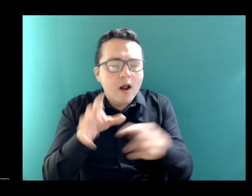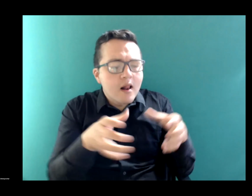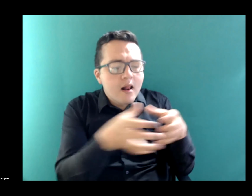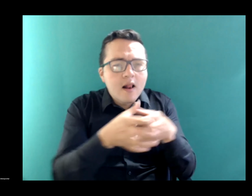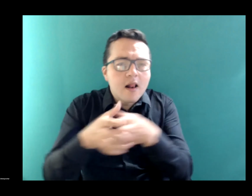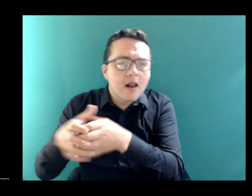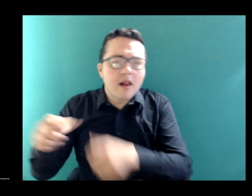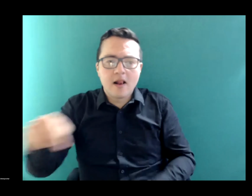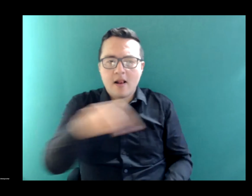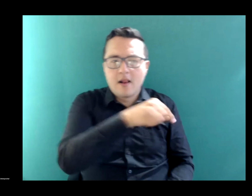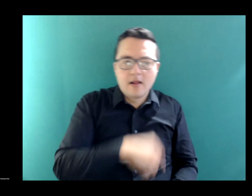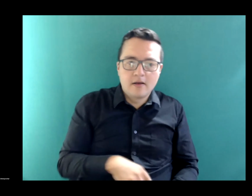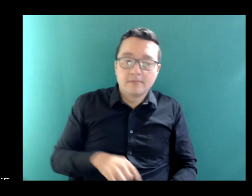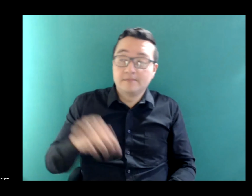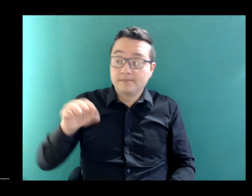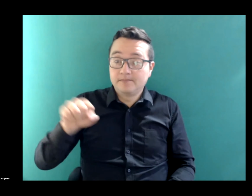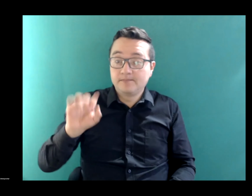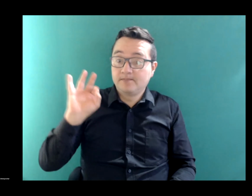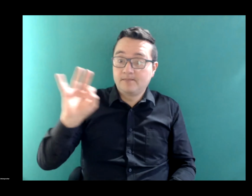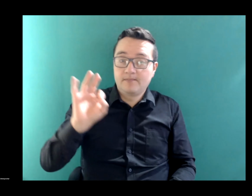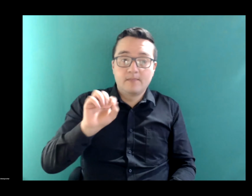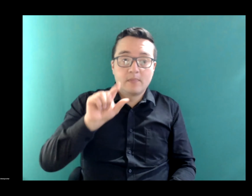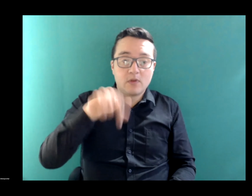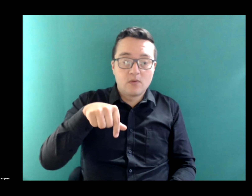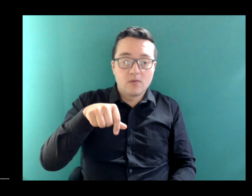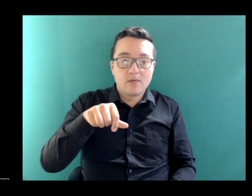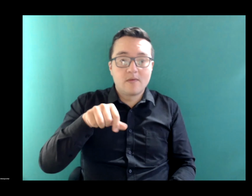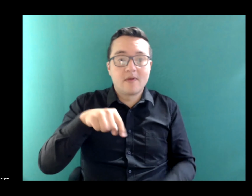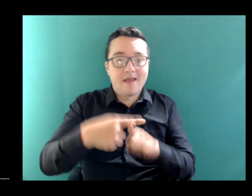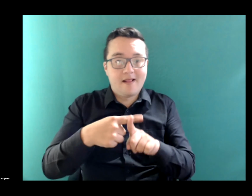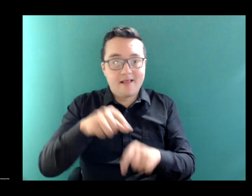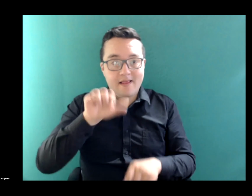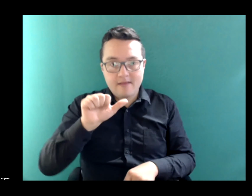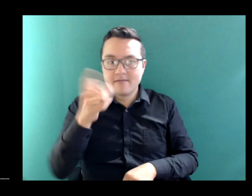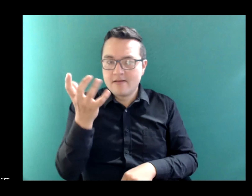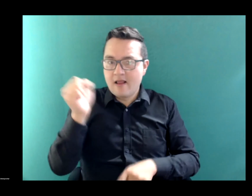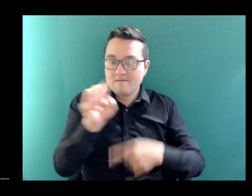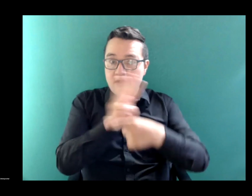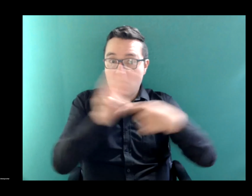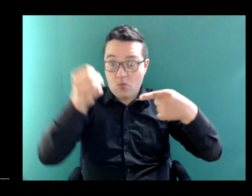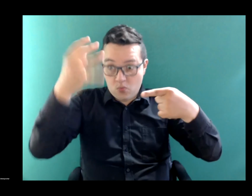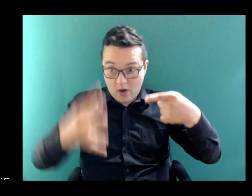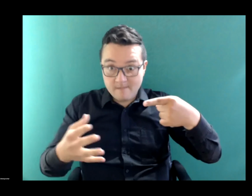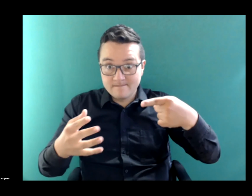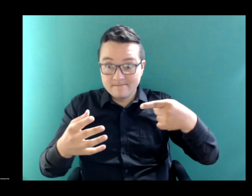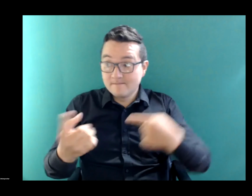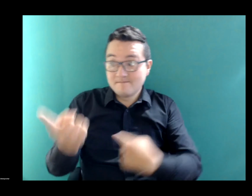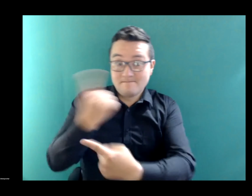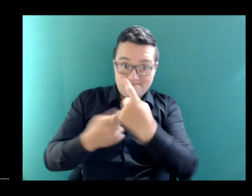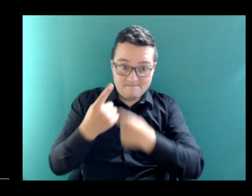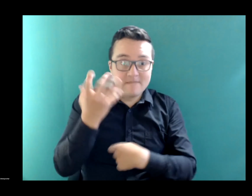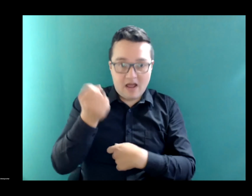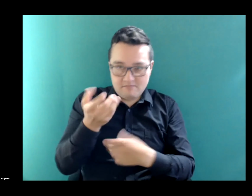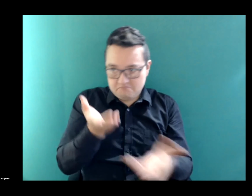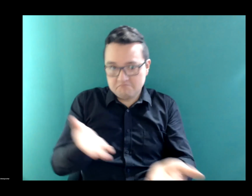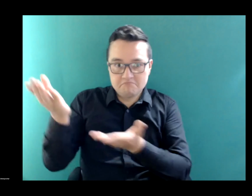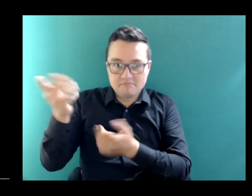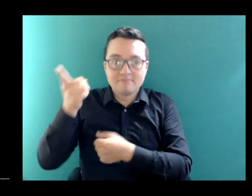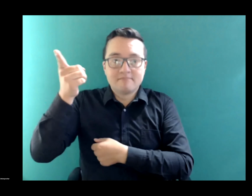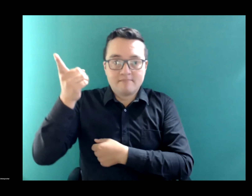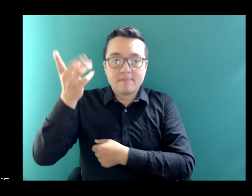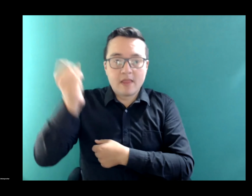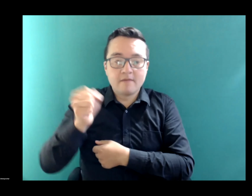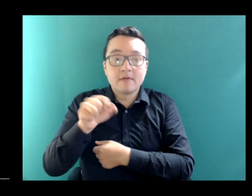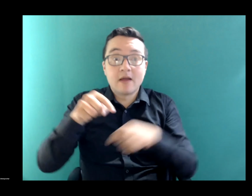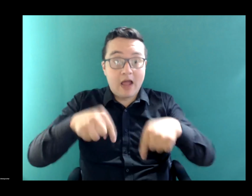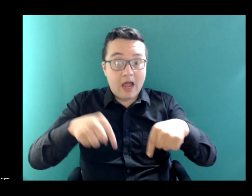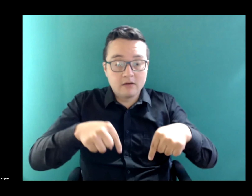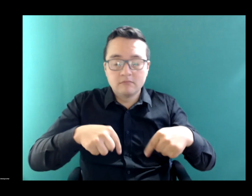SPEAKER: